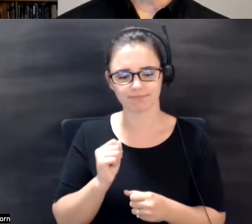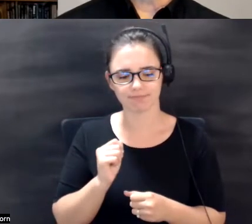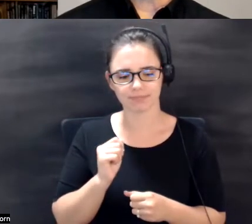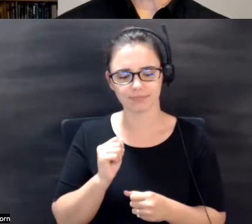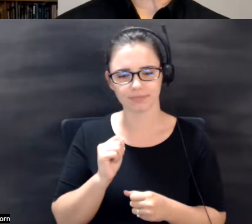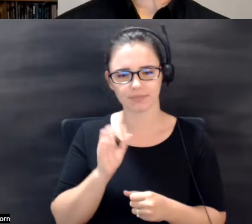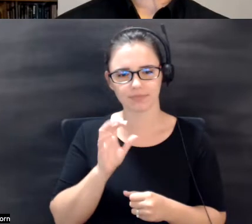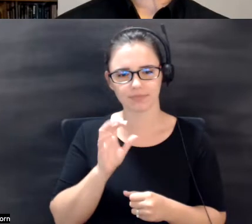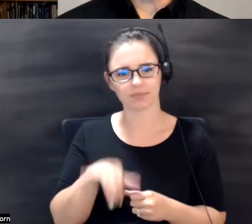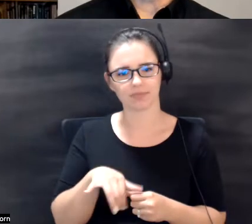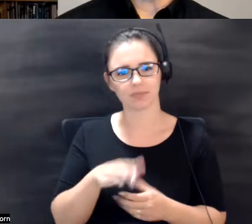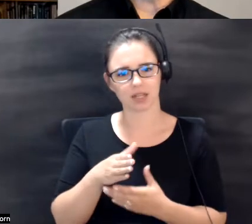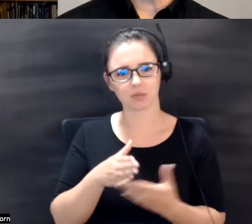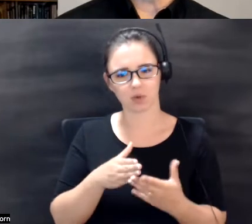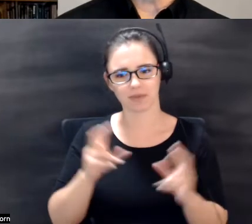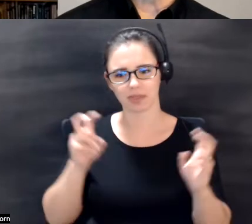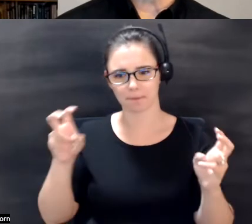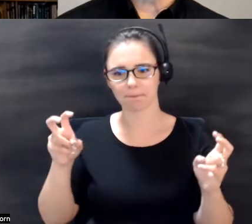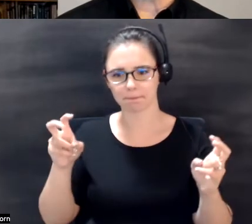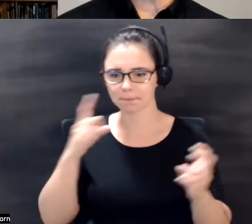it's a piece of the, *themes*, let's say, in both of the stories,